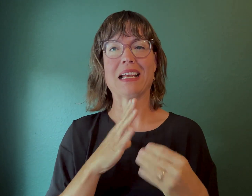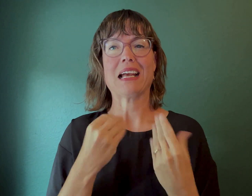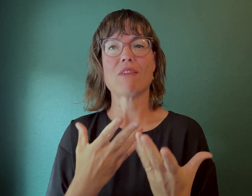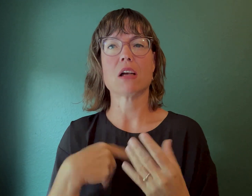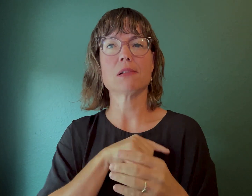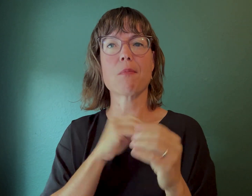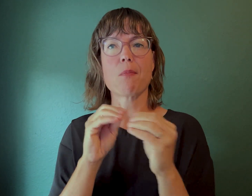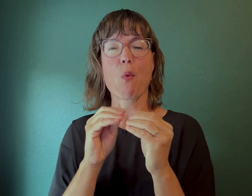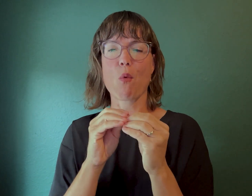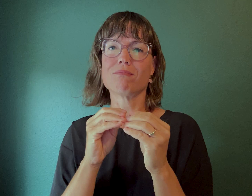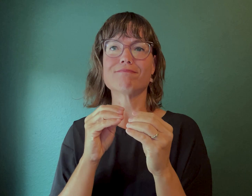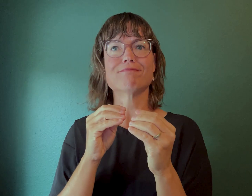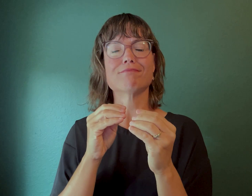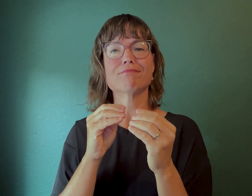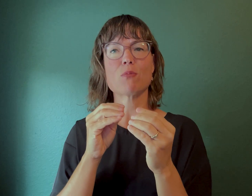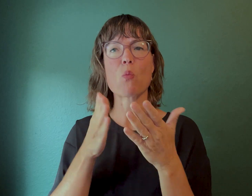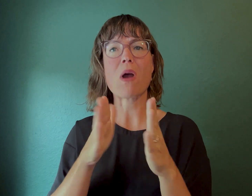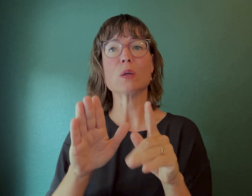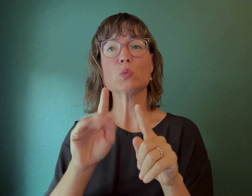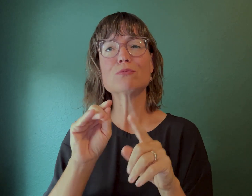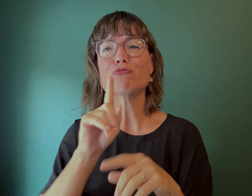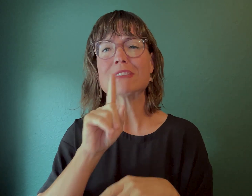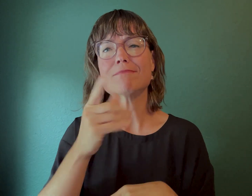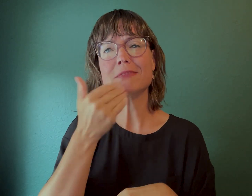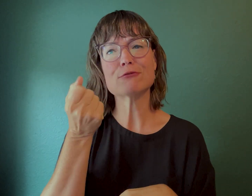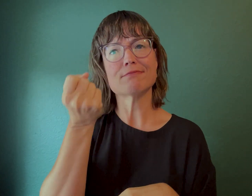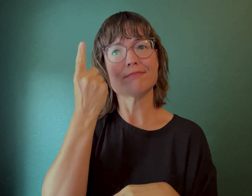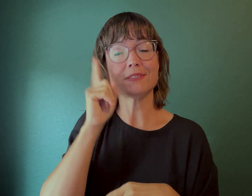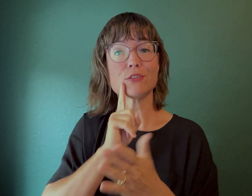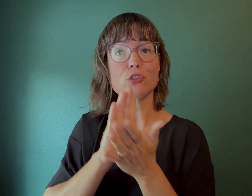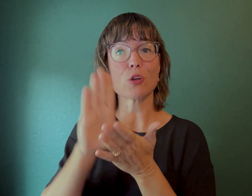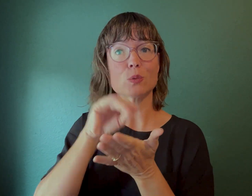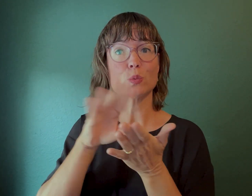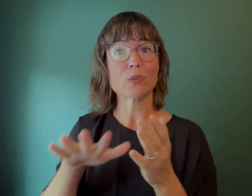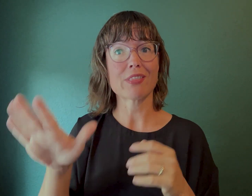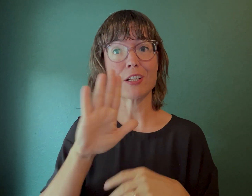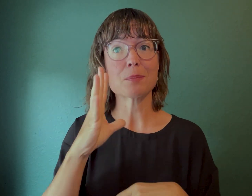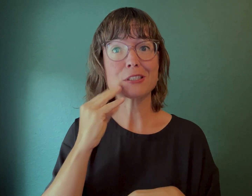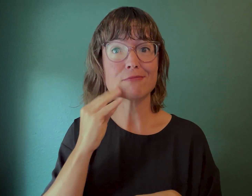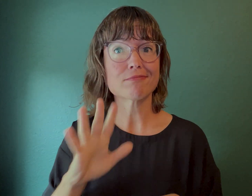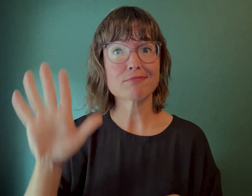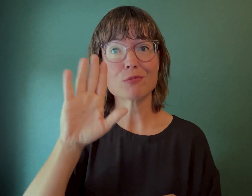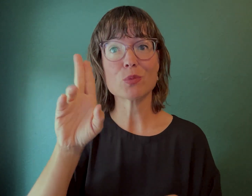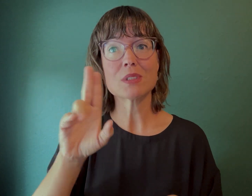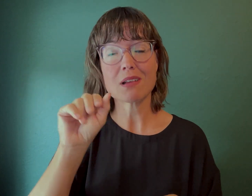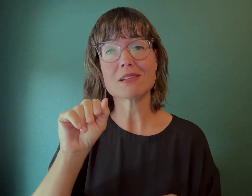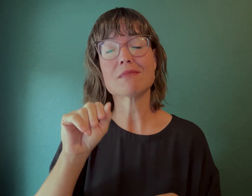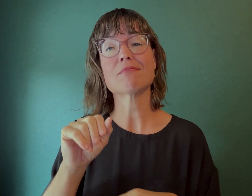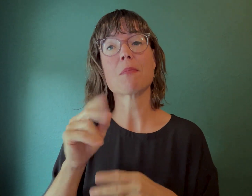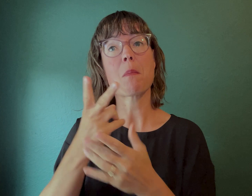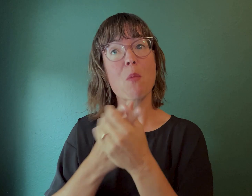Merging these data provides us more avenues to truly understand the deaf college student’s experience.